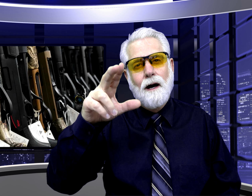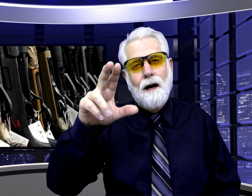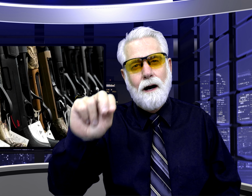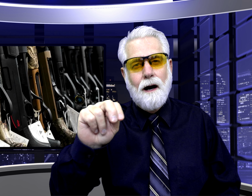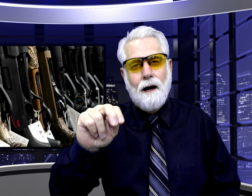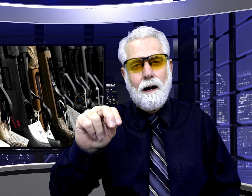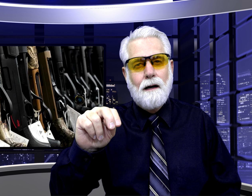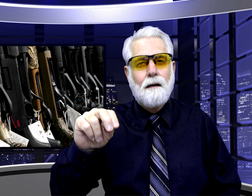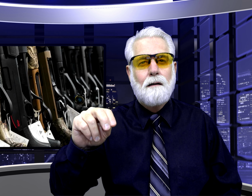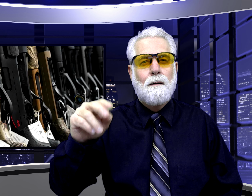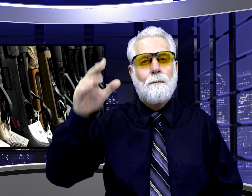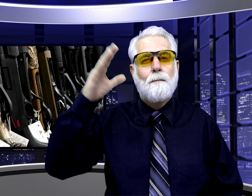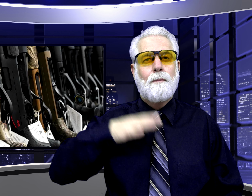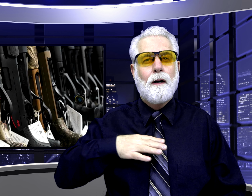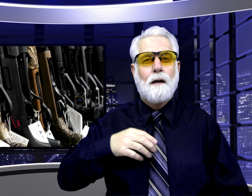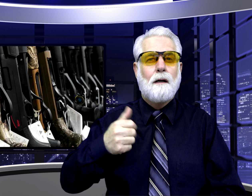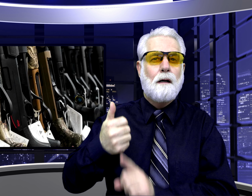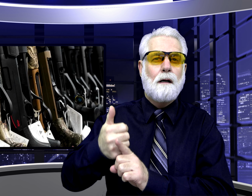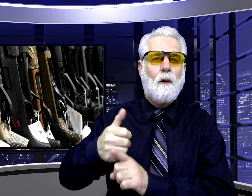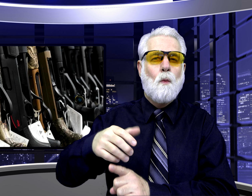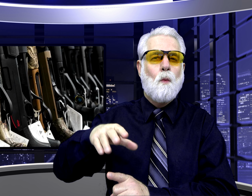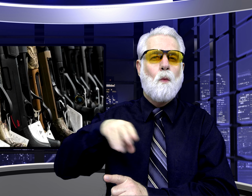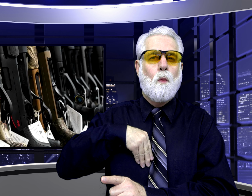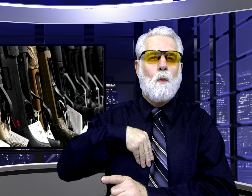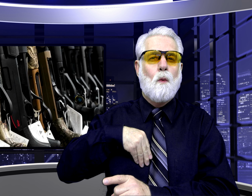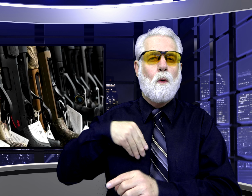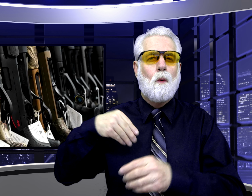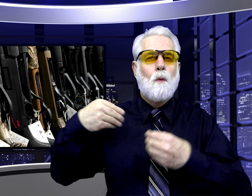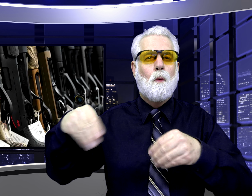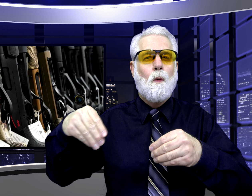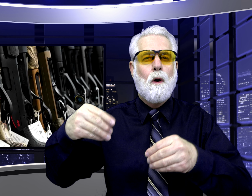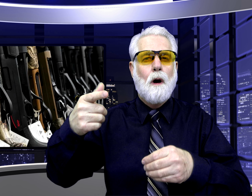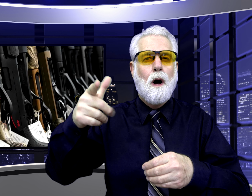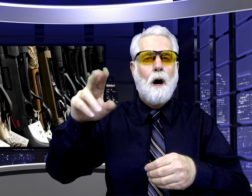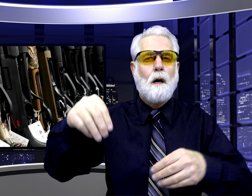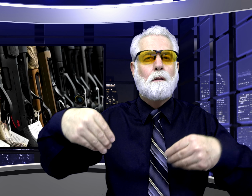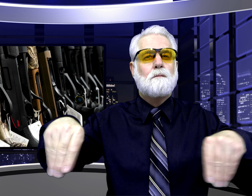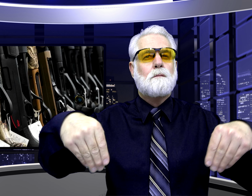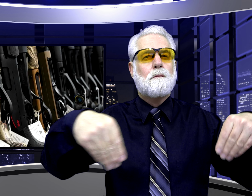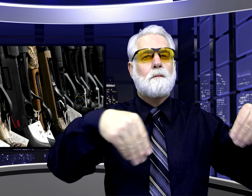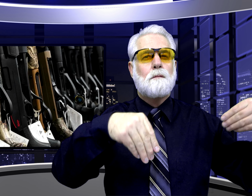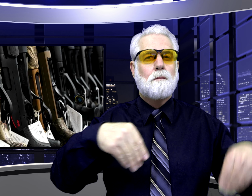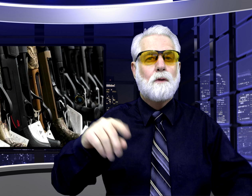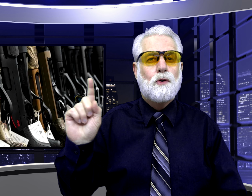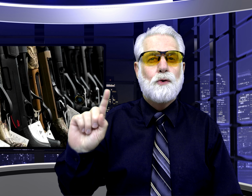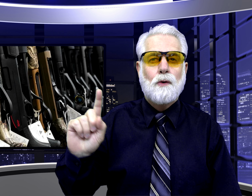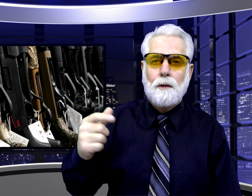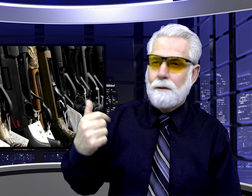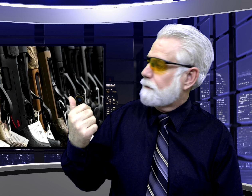Guns…. A man who owns a gun store in